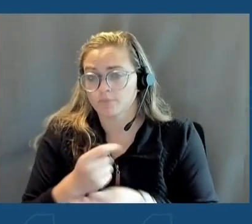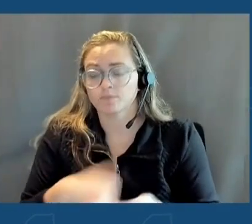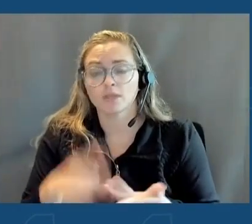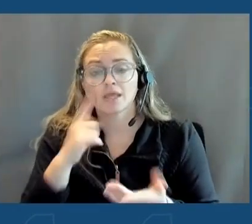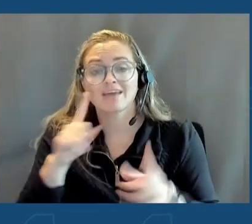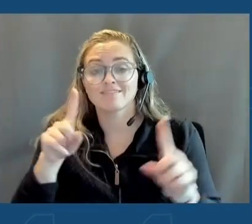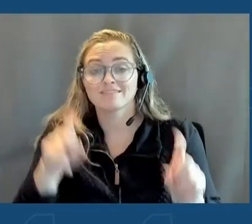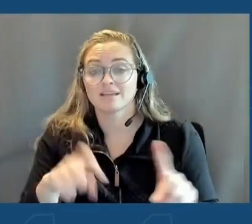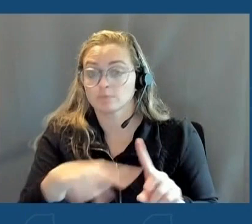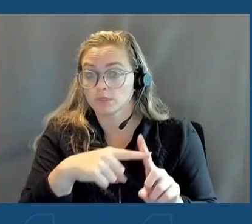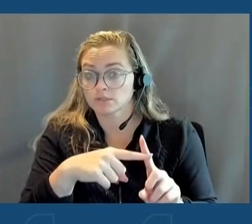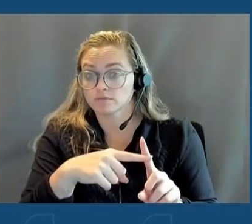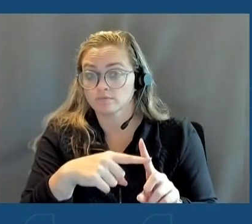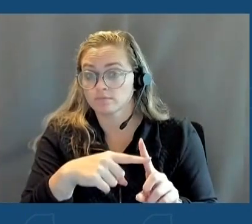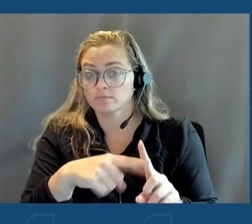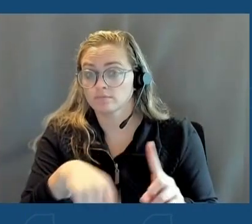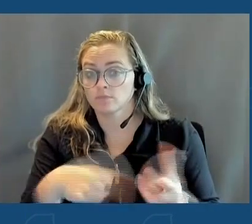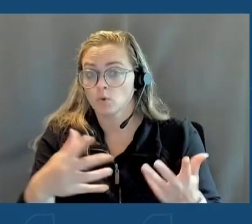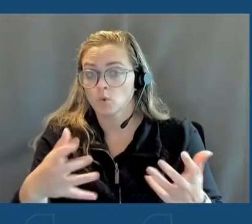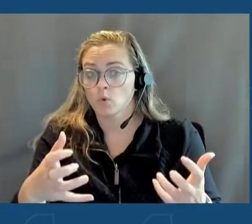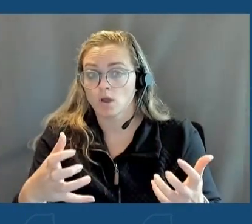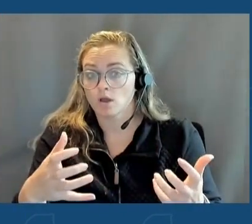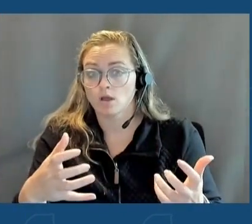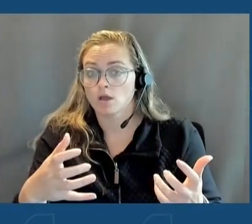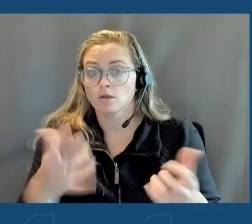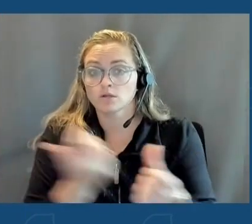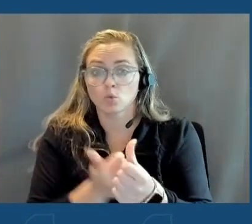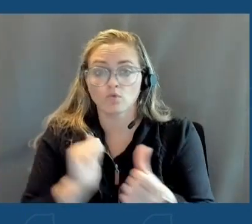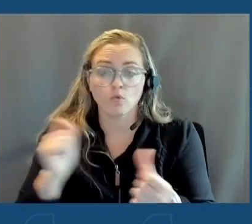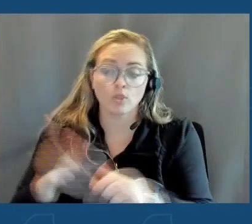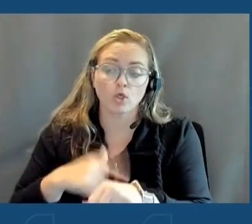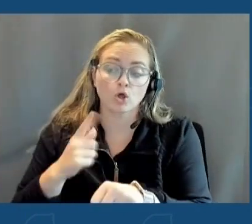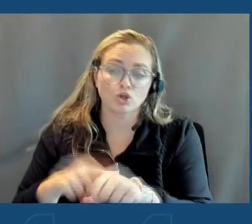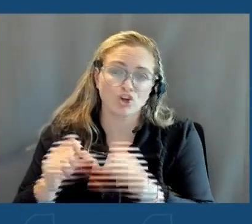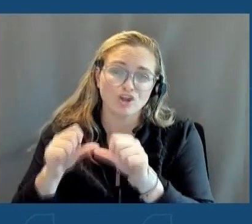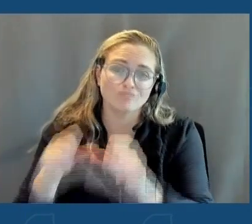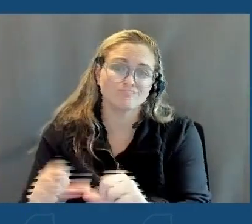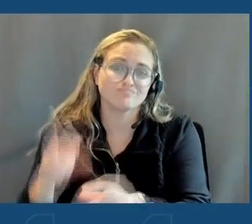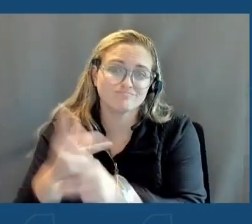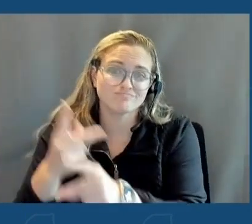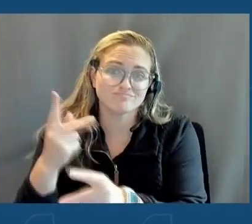WHAT COULD BE GETTING WORSE LET'S PREVENT ANY SCHOOL OUTBREAKS. ANOTHER MESSAGE ON THE